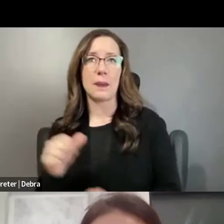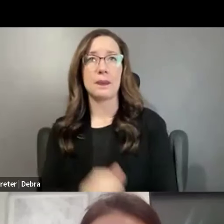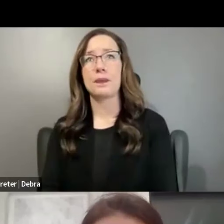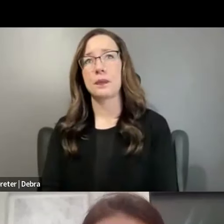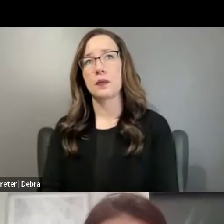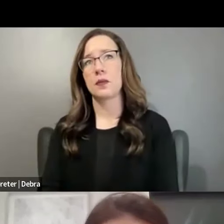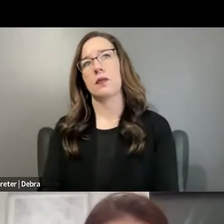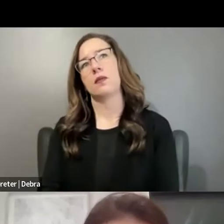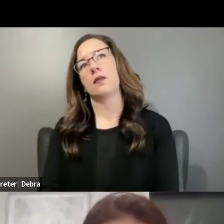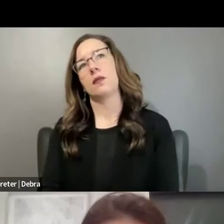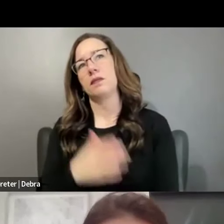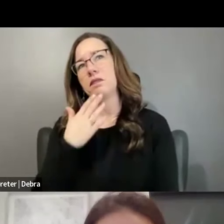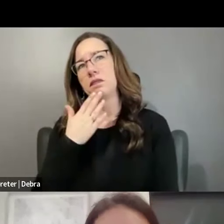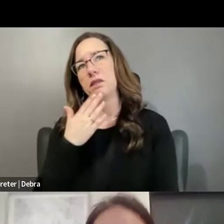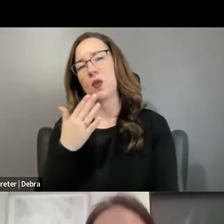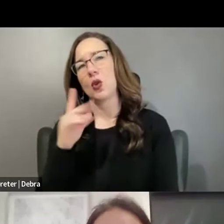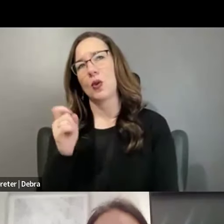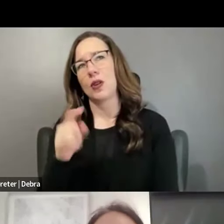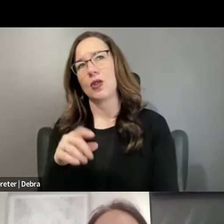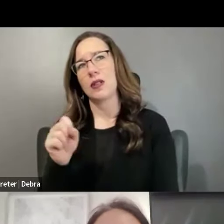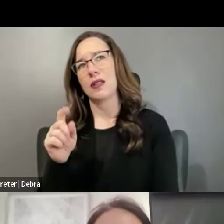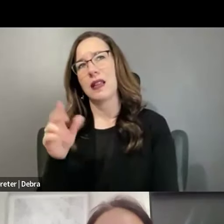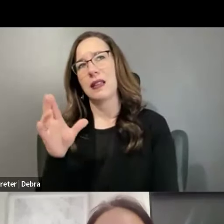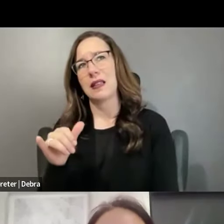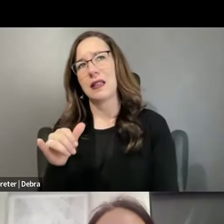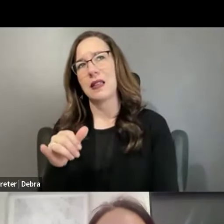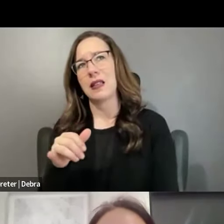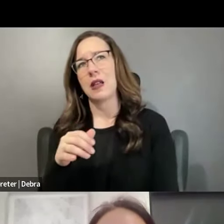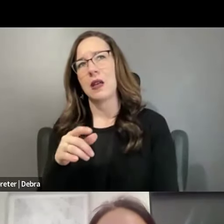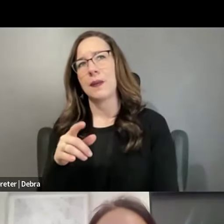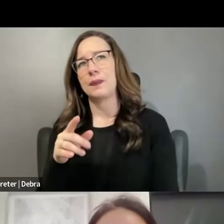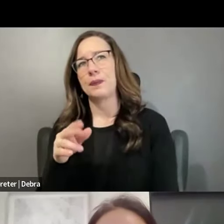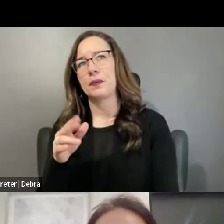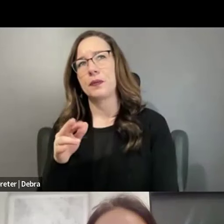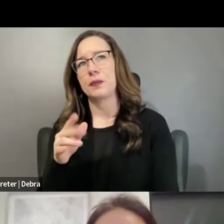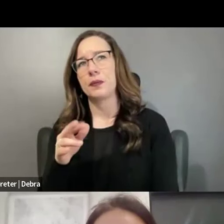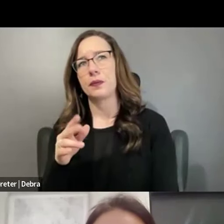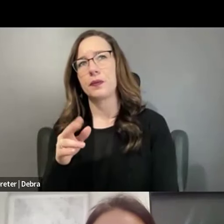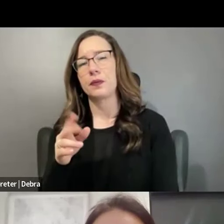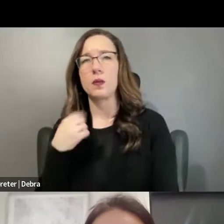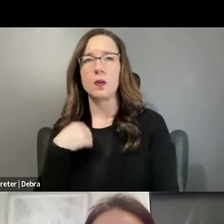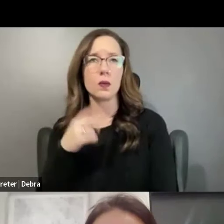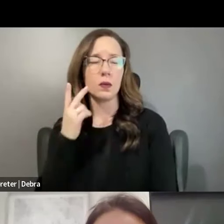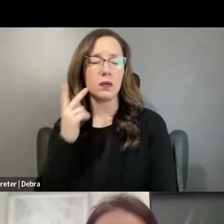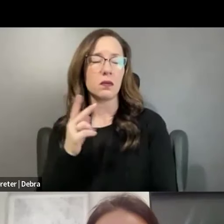Thank you, Stacy for good question indeed. So guess what we see is the companies are emphasizing quite a lot